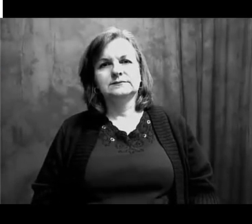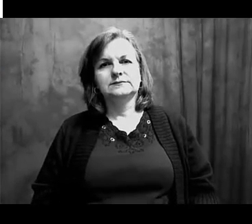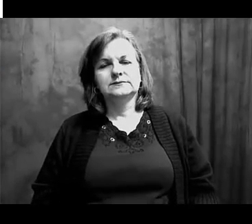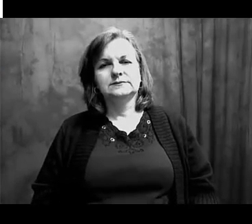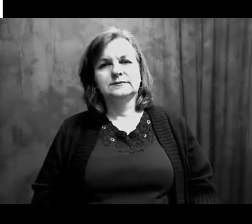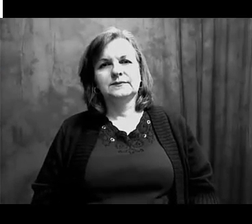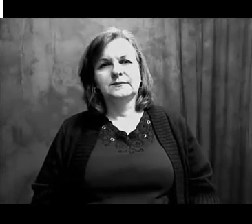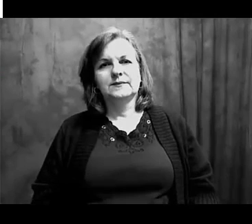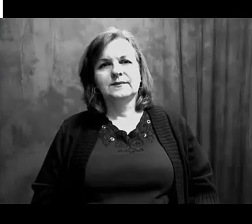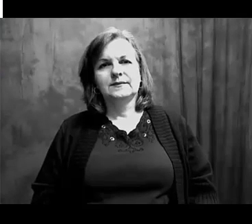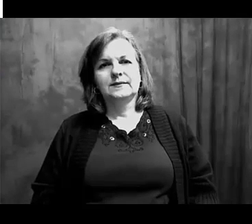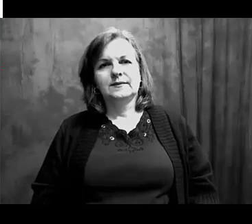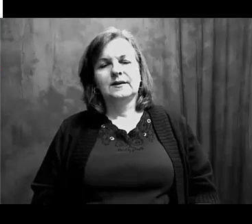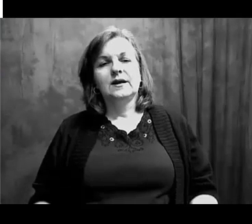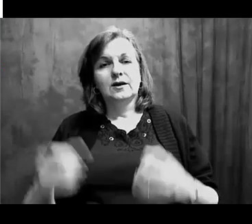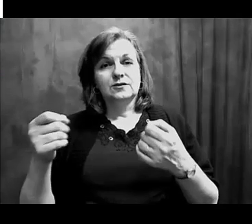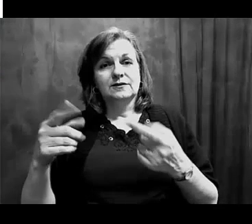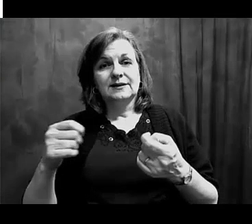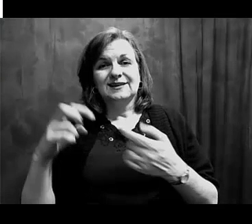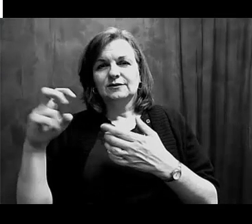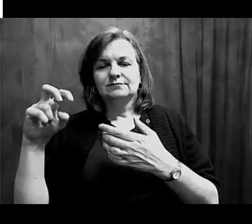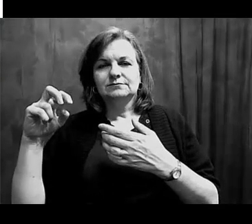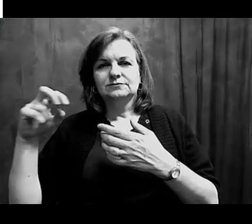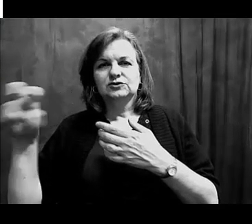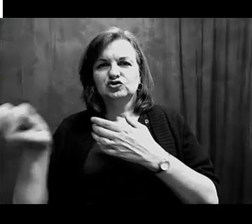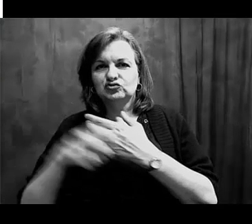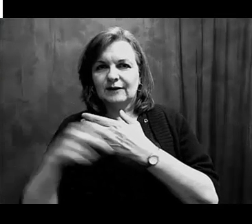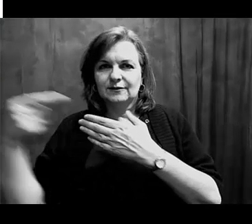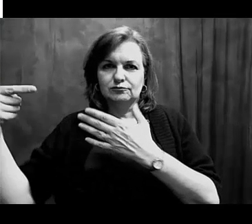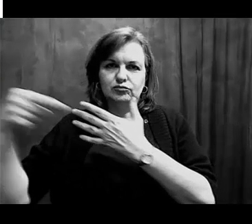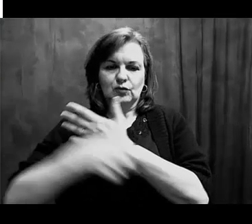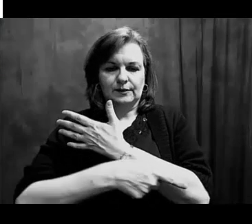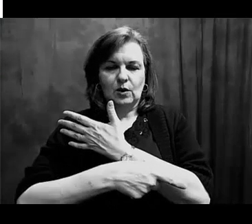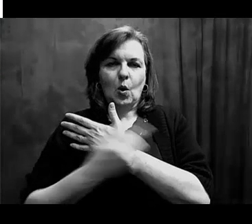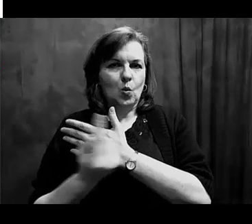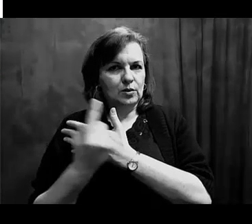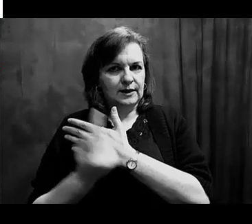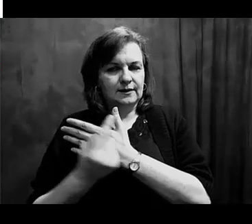we only ever send signal in one direction --- dendrite